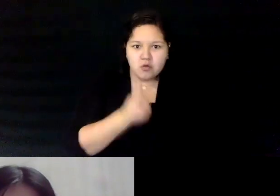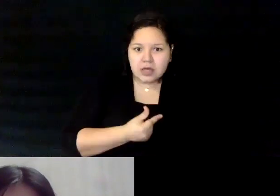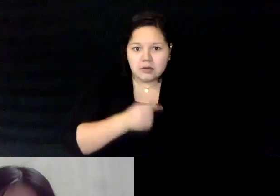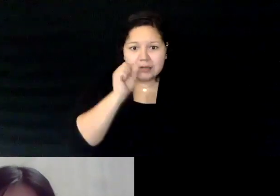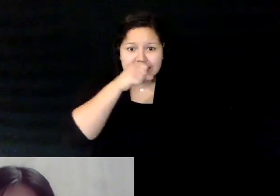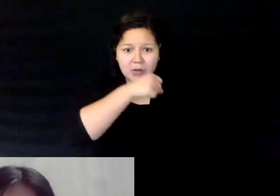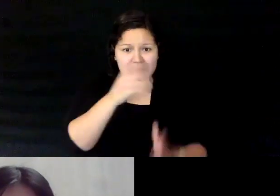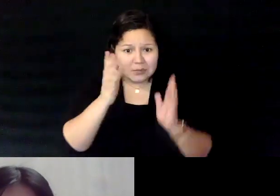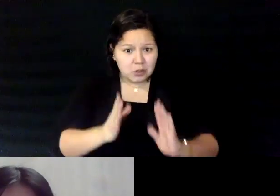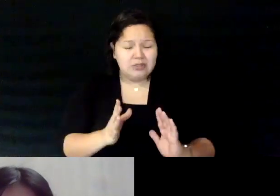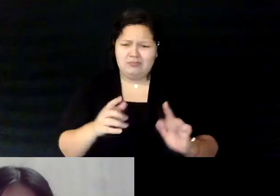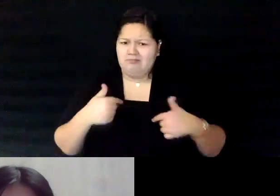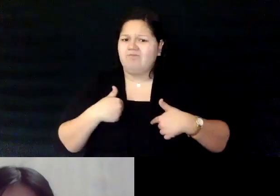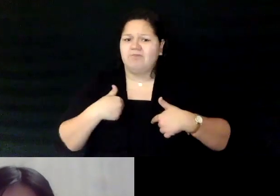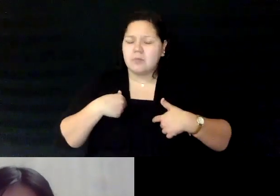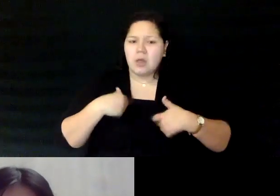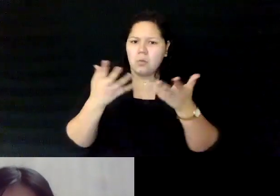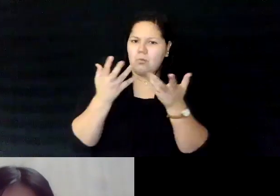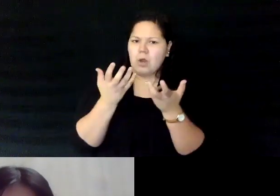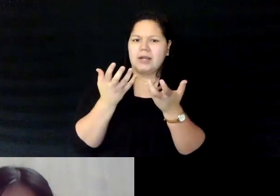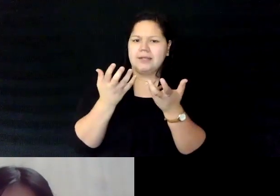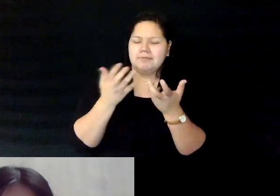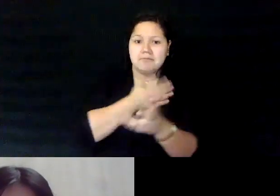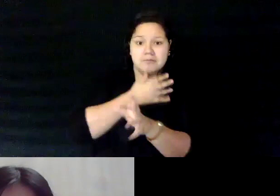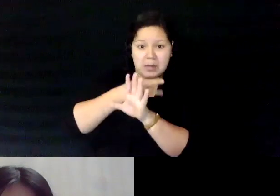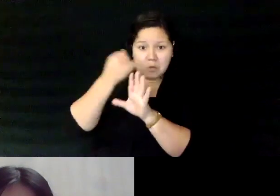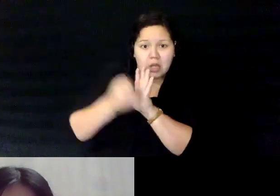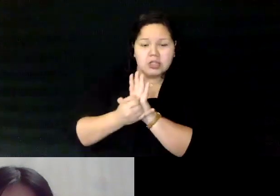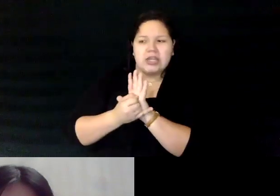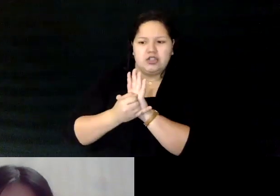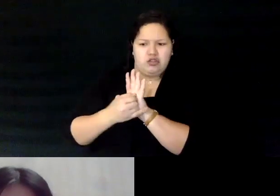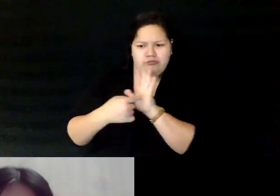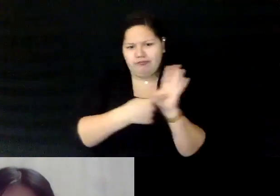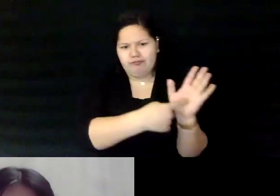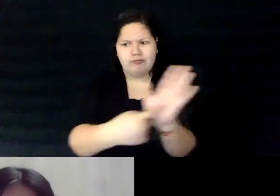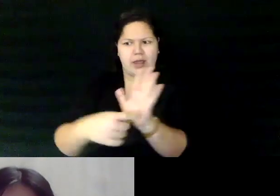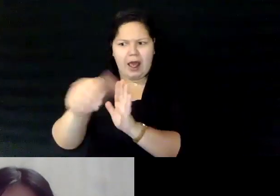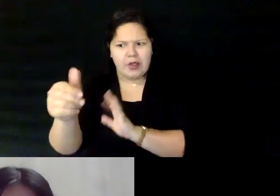I wanted to create something that made it so other people feel like this,